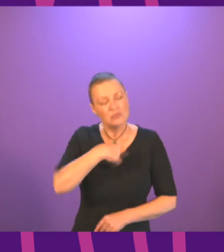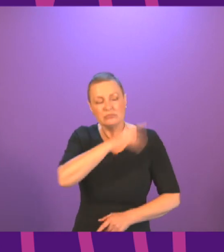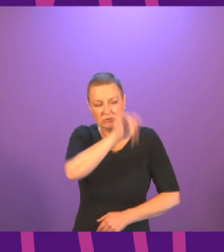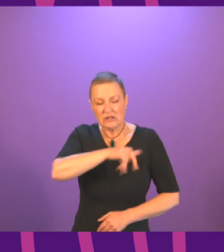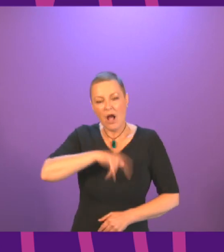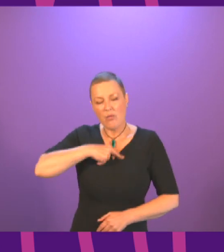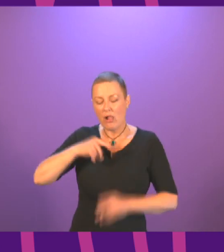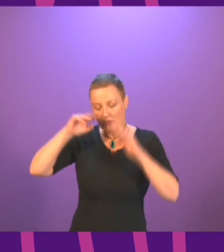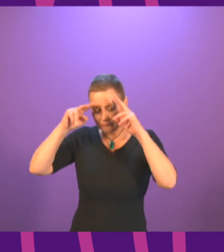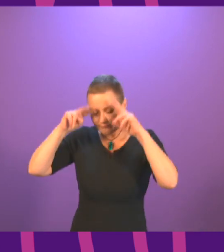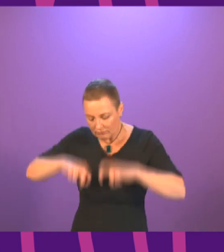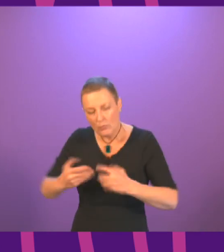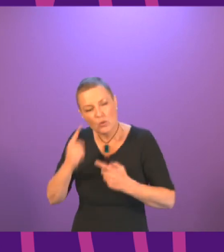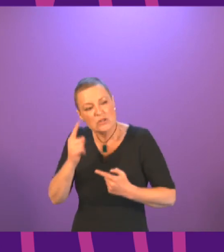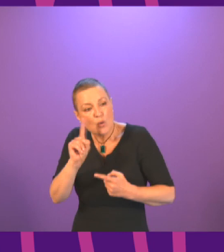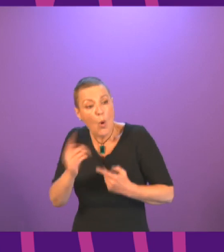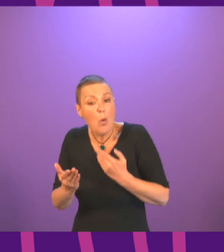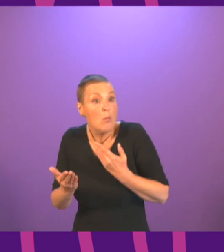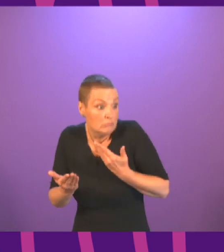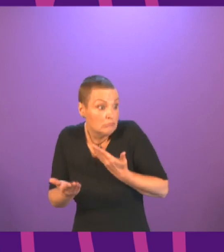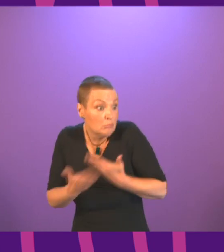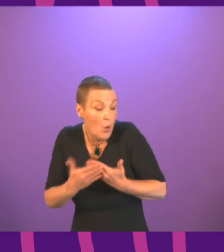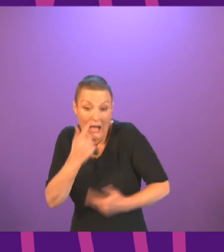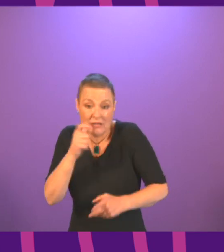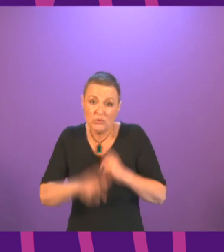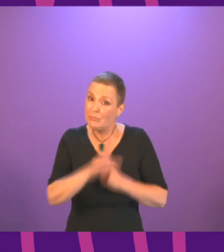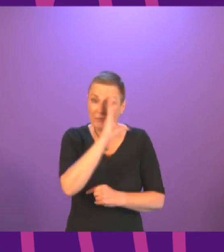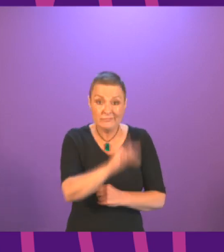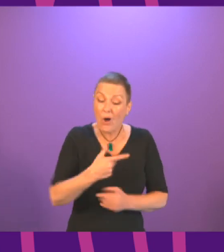to look at what more we can do. I make the obvious point that our resources are finite